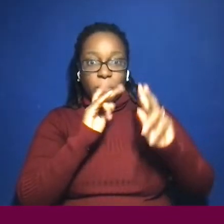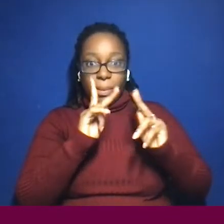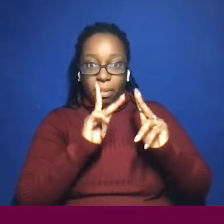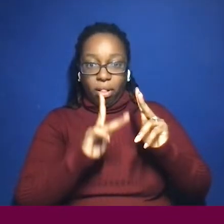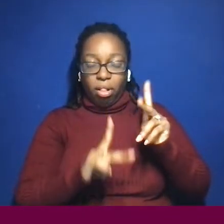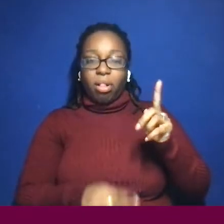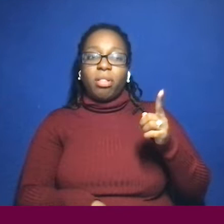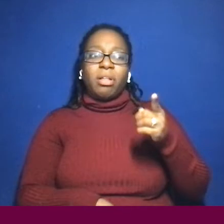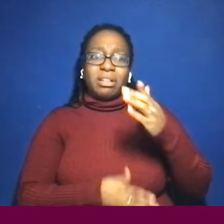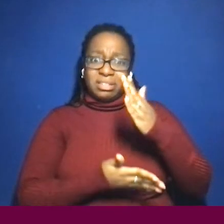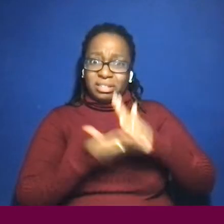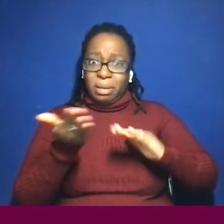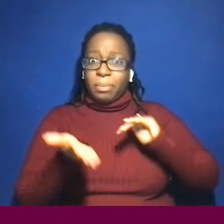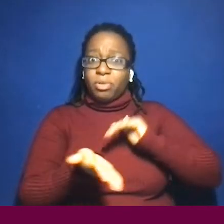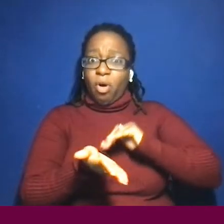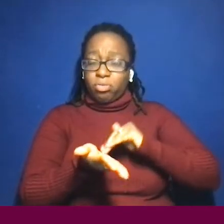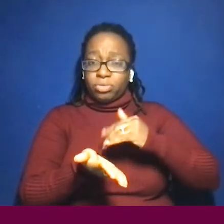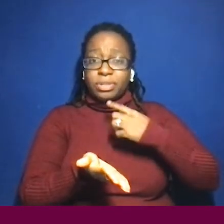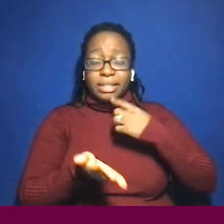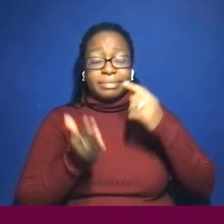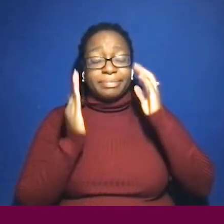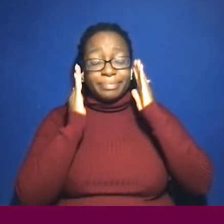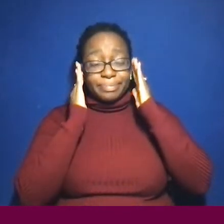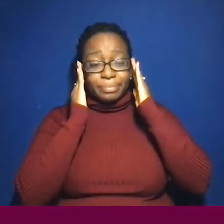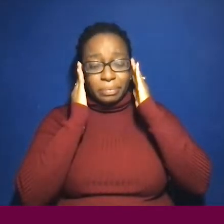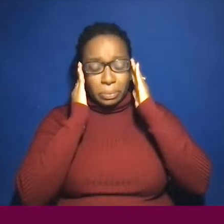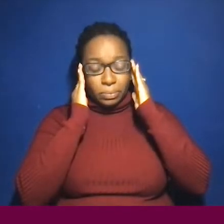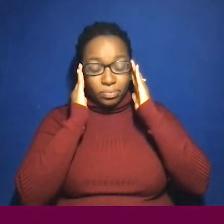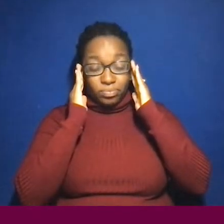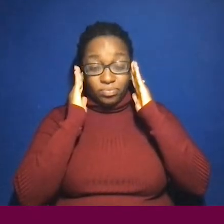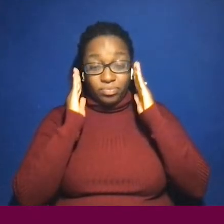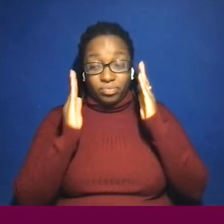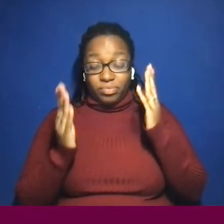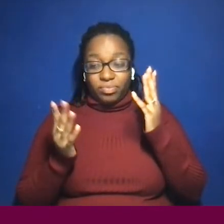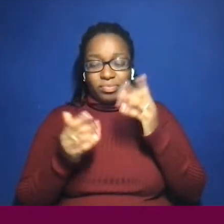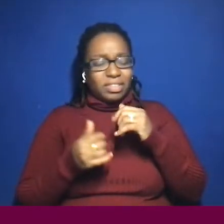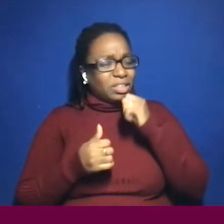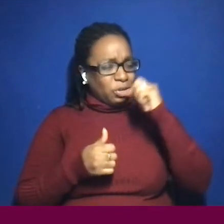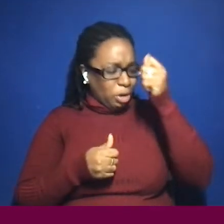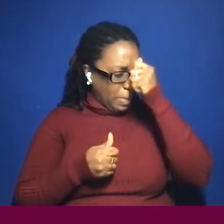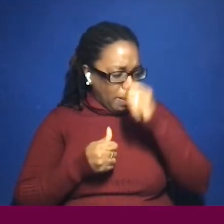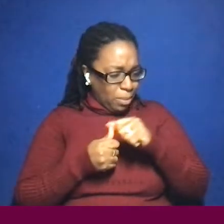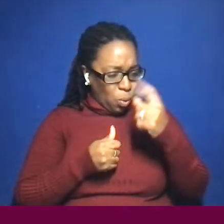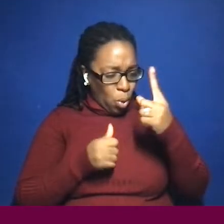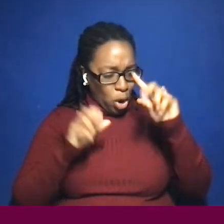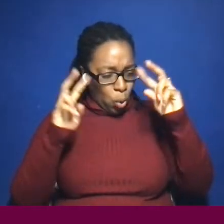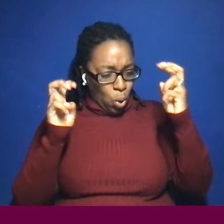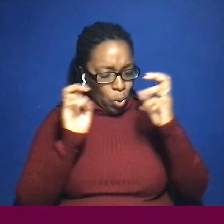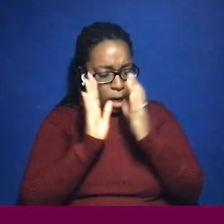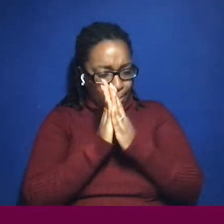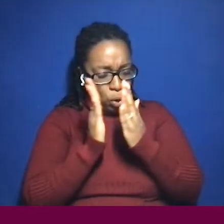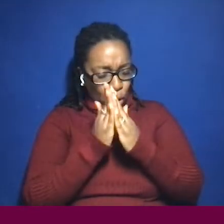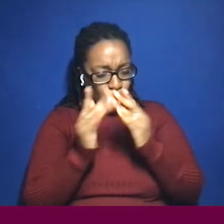literally doctors who said... I can't remember. There's a quote in the book, the nonfiction book,